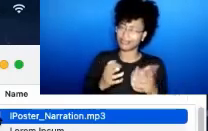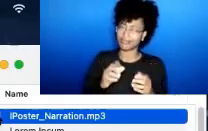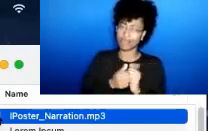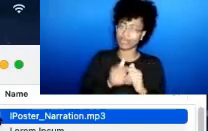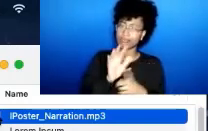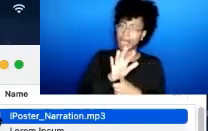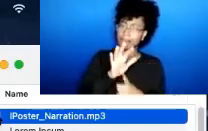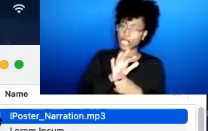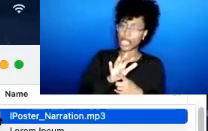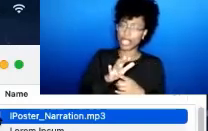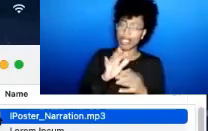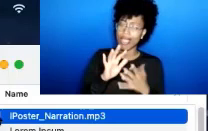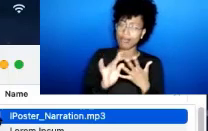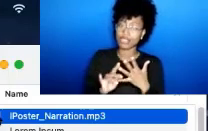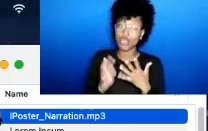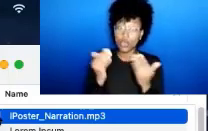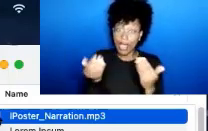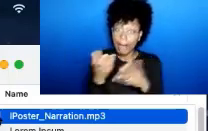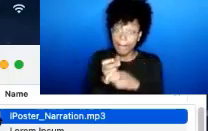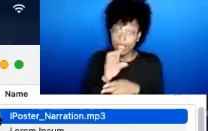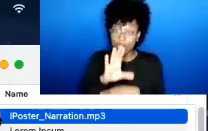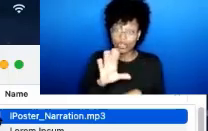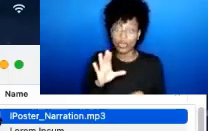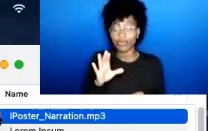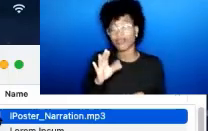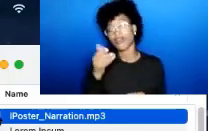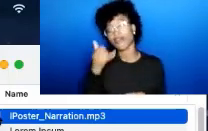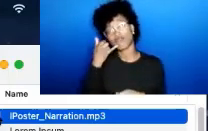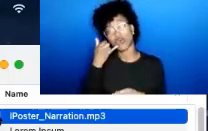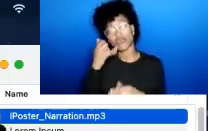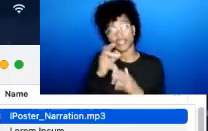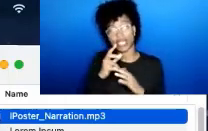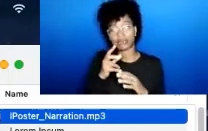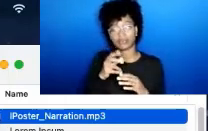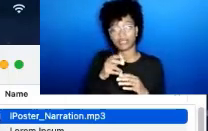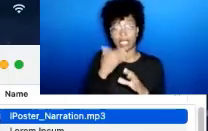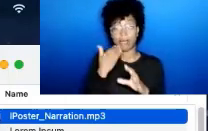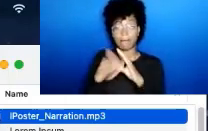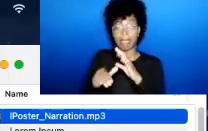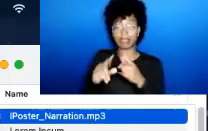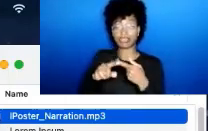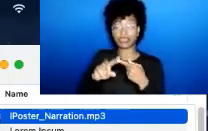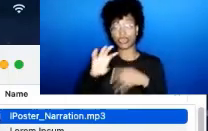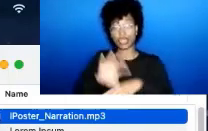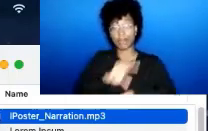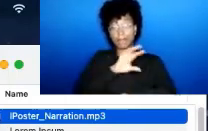mail it over to your computer, and then you just drag-and-drop the file in here.